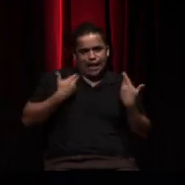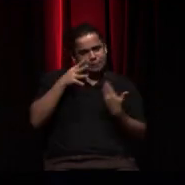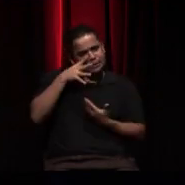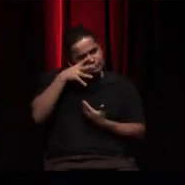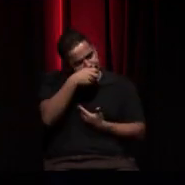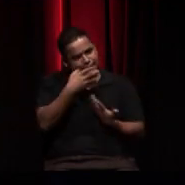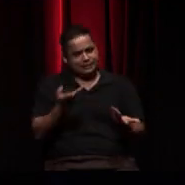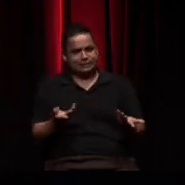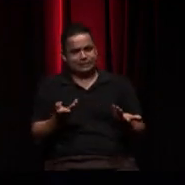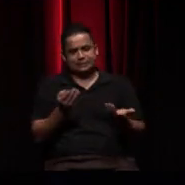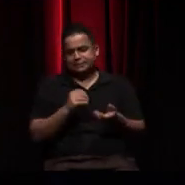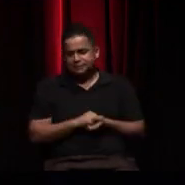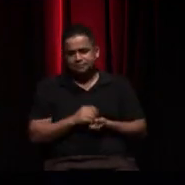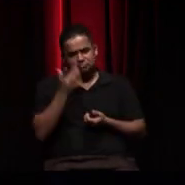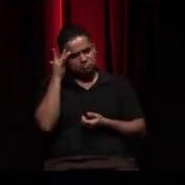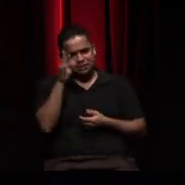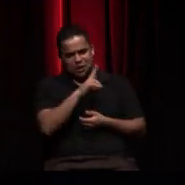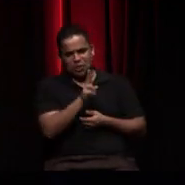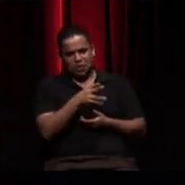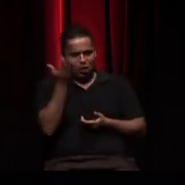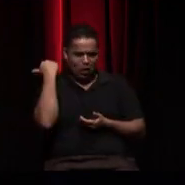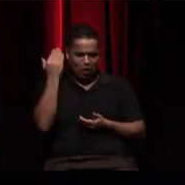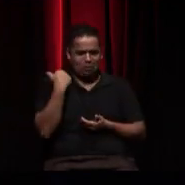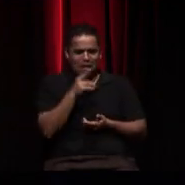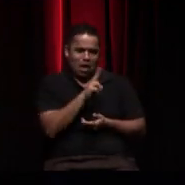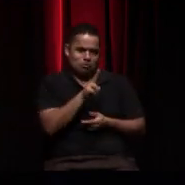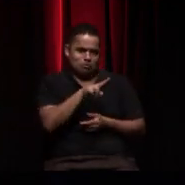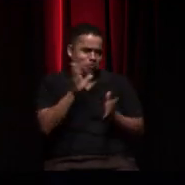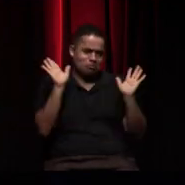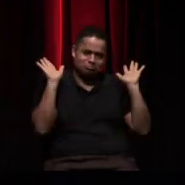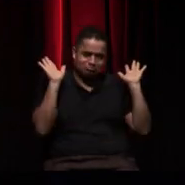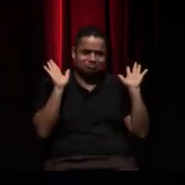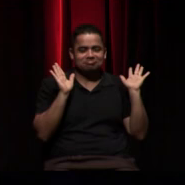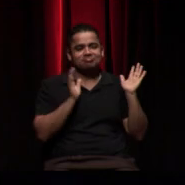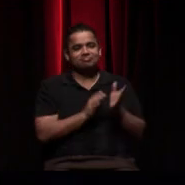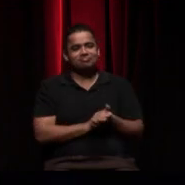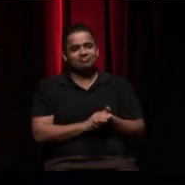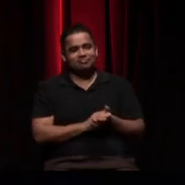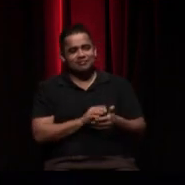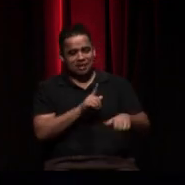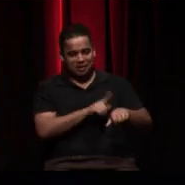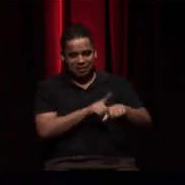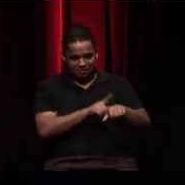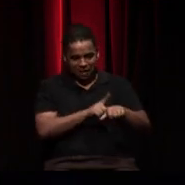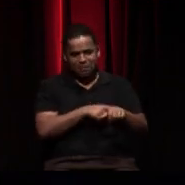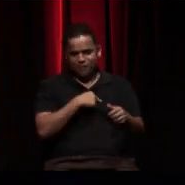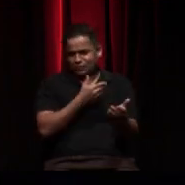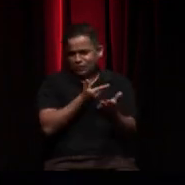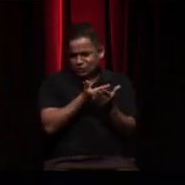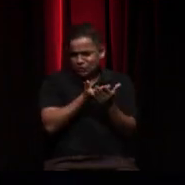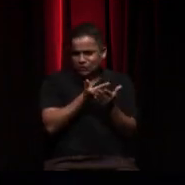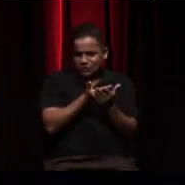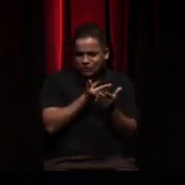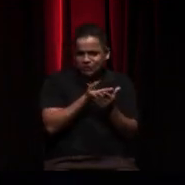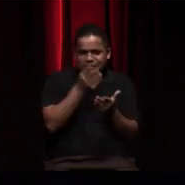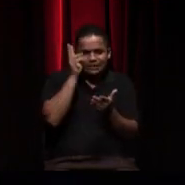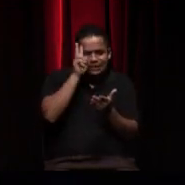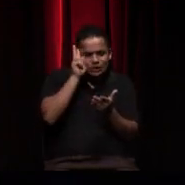I don’t know what he called it at the time. If I had sabbatical time I’d like to study that story and find out how he…